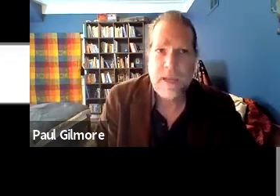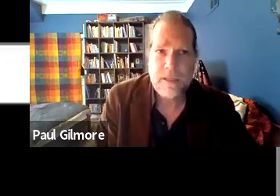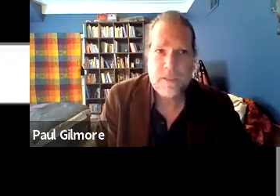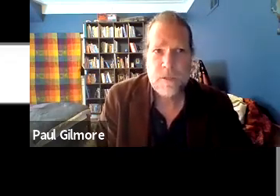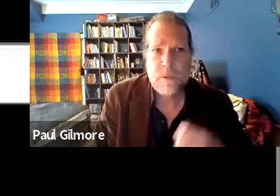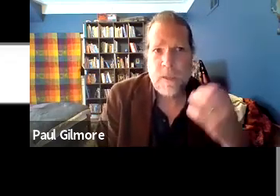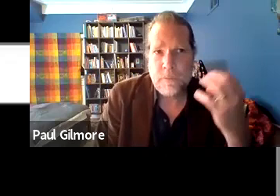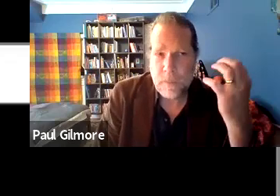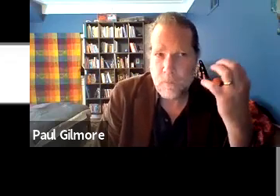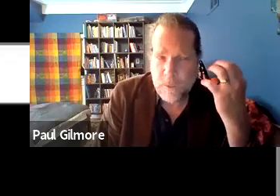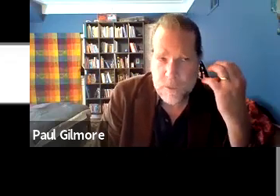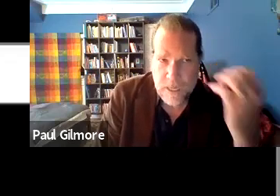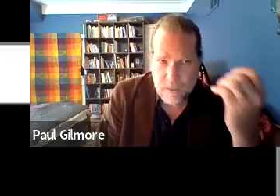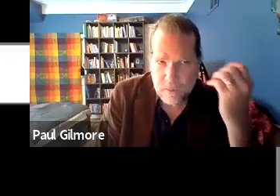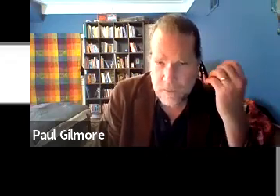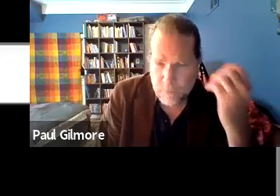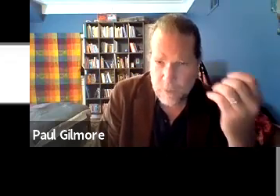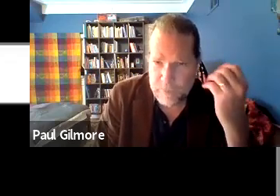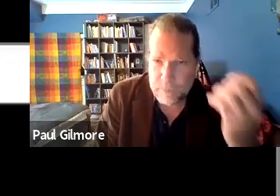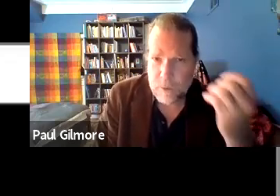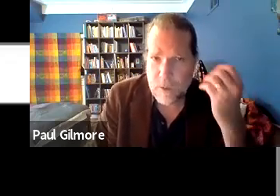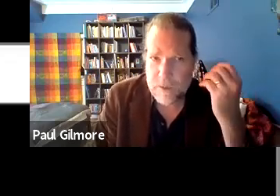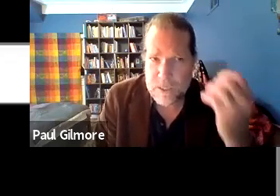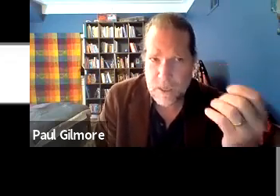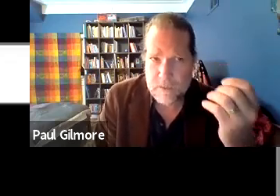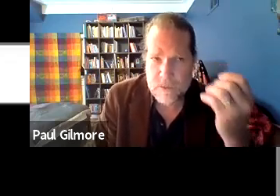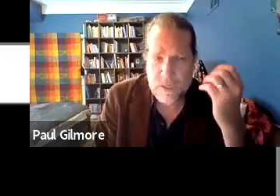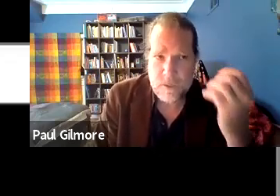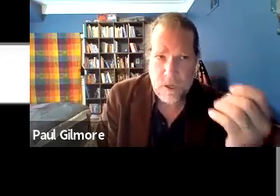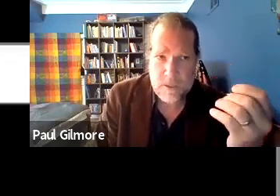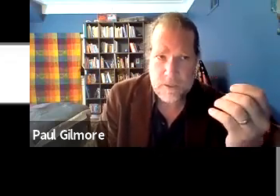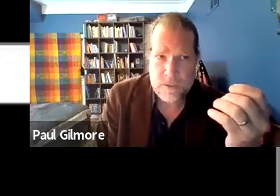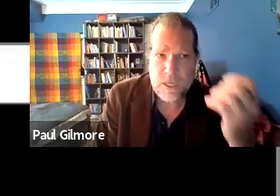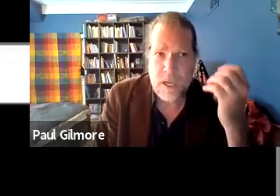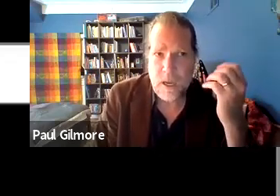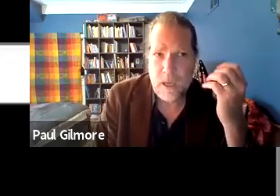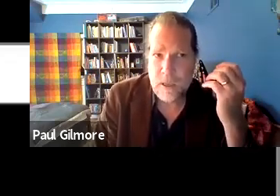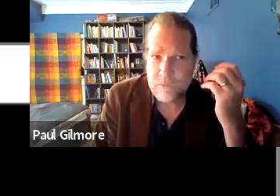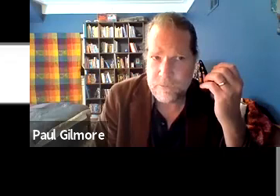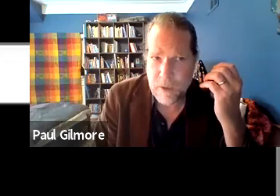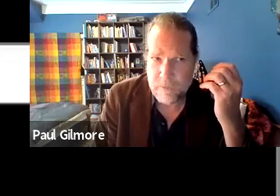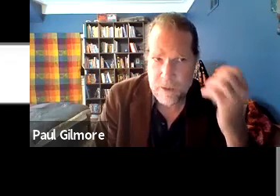That is, when you take the number of people who are the sons and daughters of of